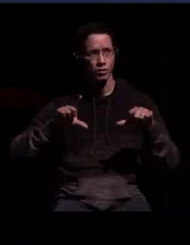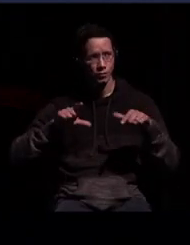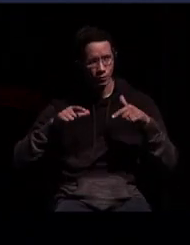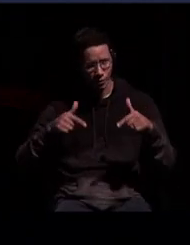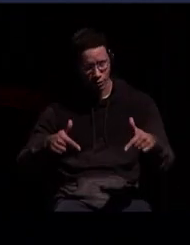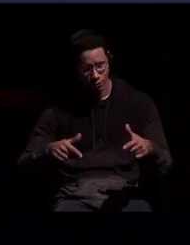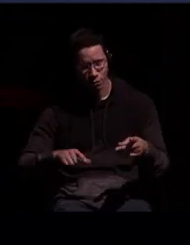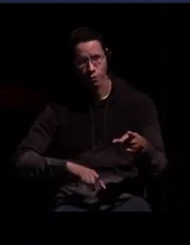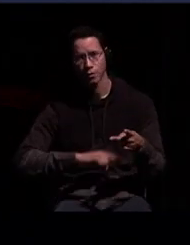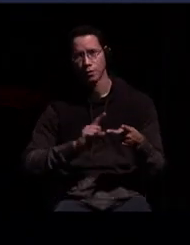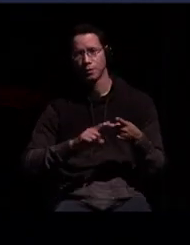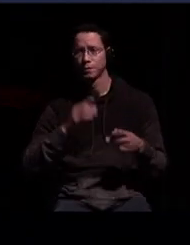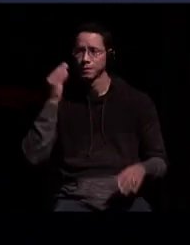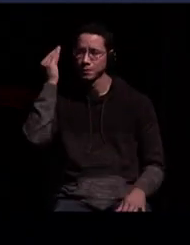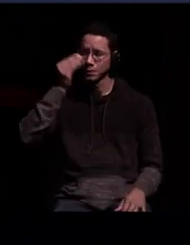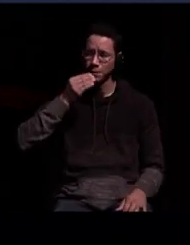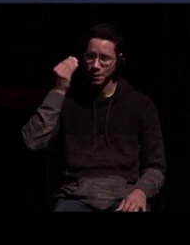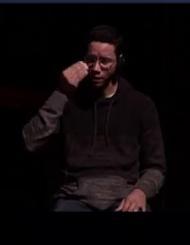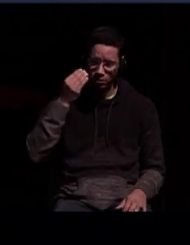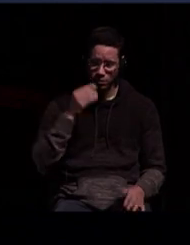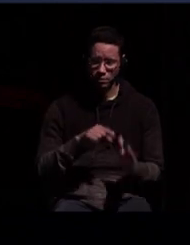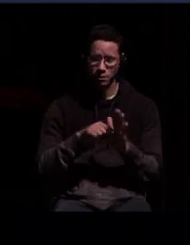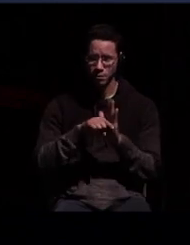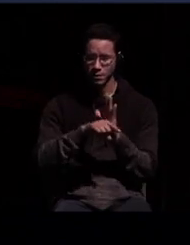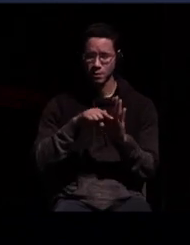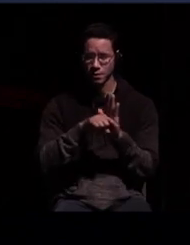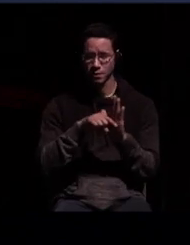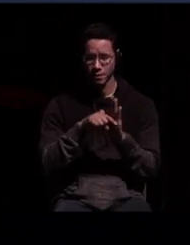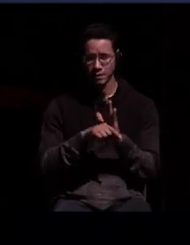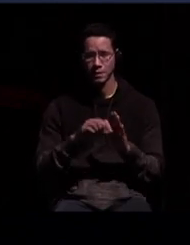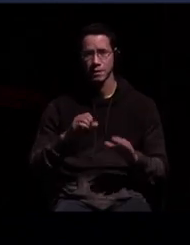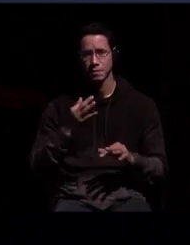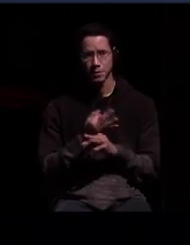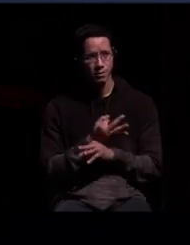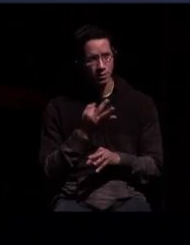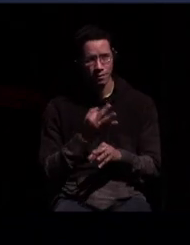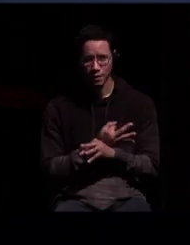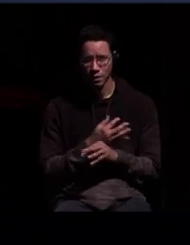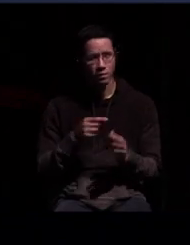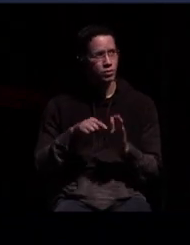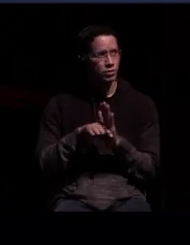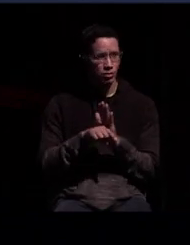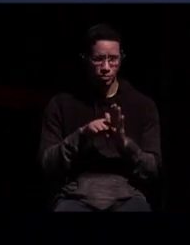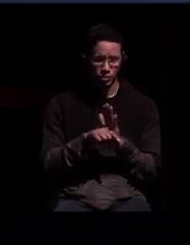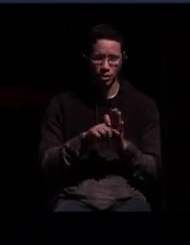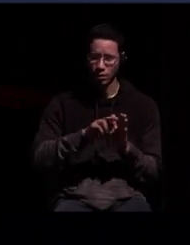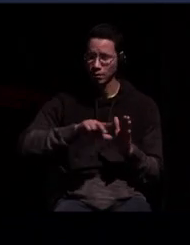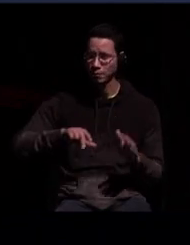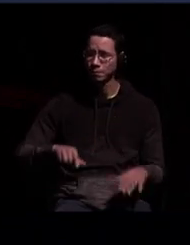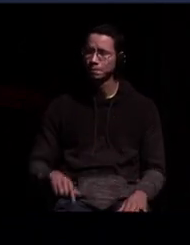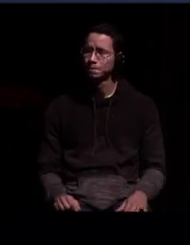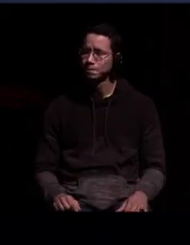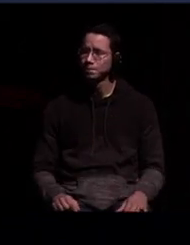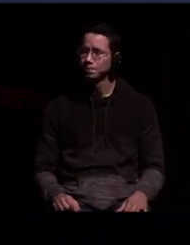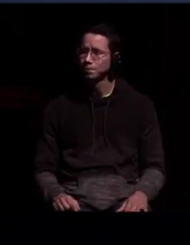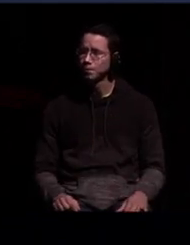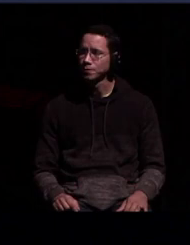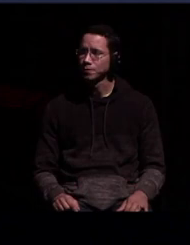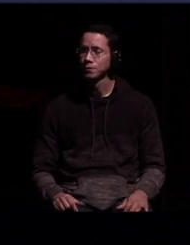a perseverant, life-based, critical research... When one is perseverant